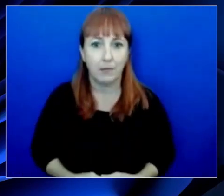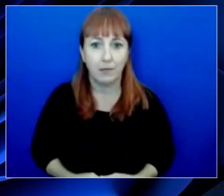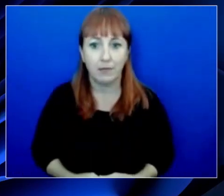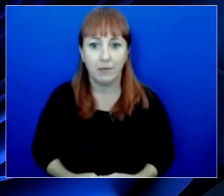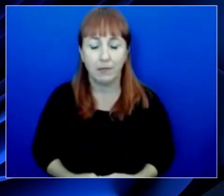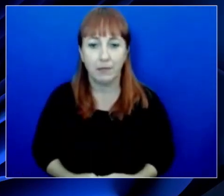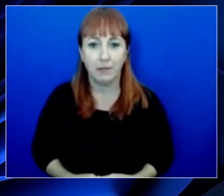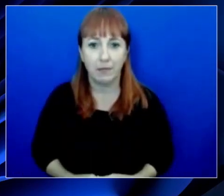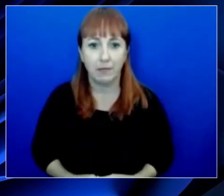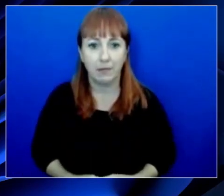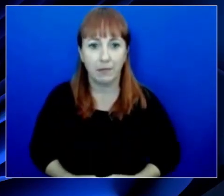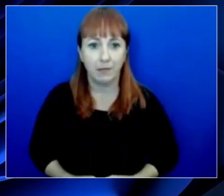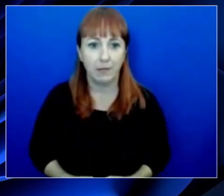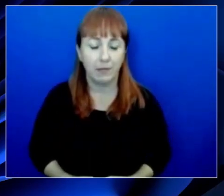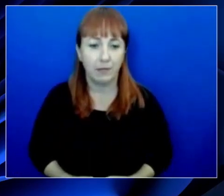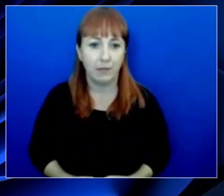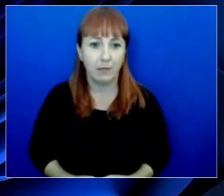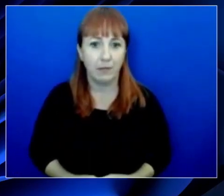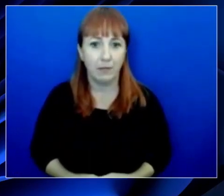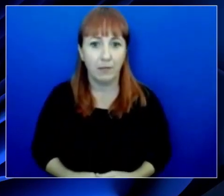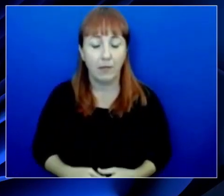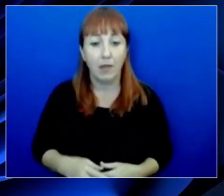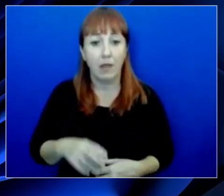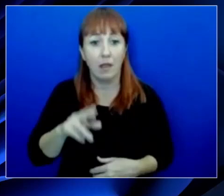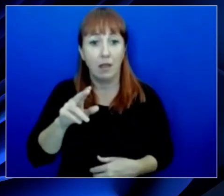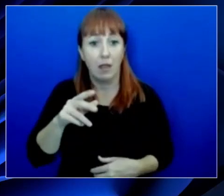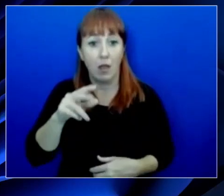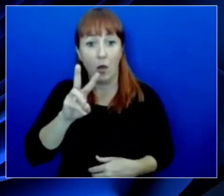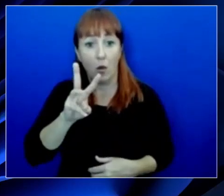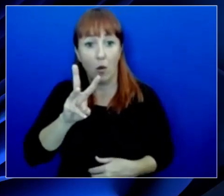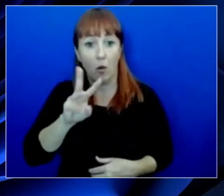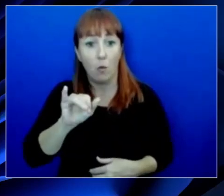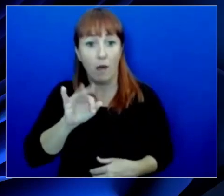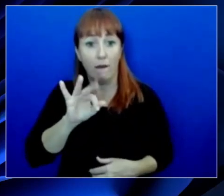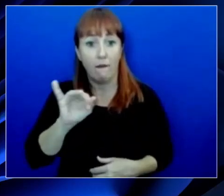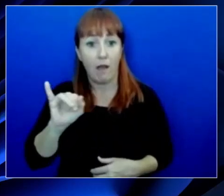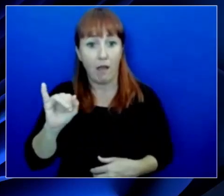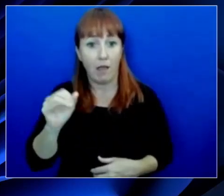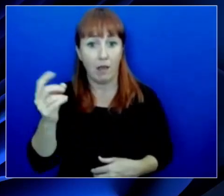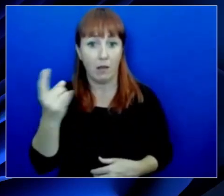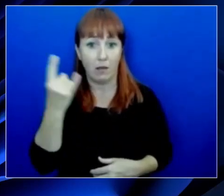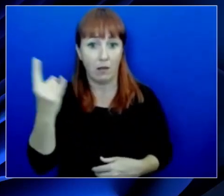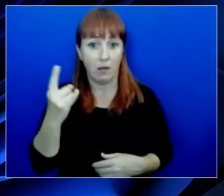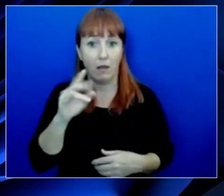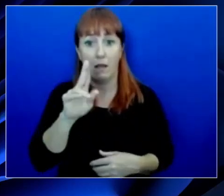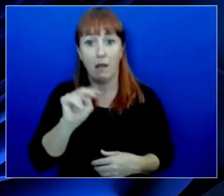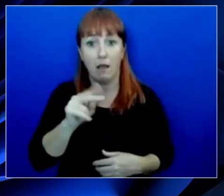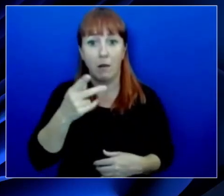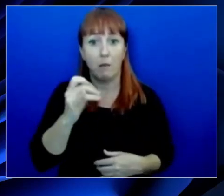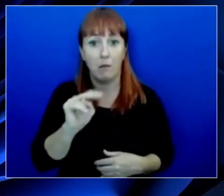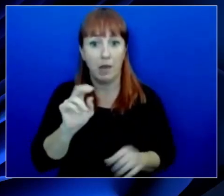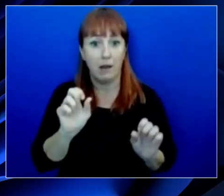I could Unpin Wi-Fi if I wanted to. But if I want to add an item to this,